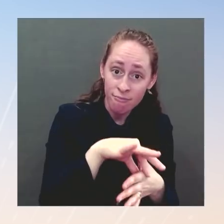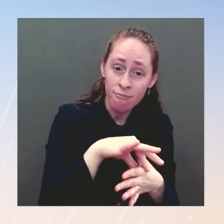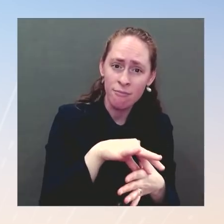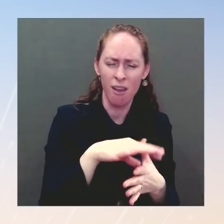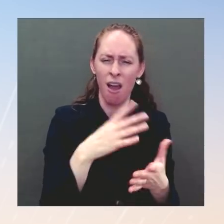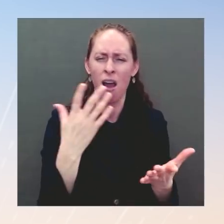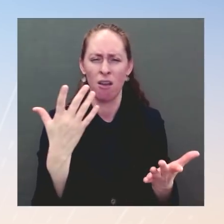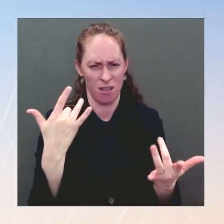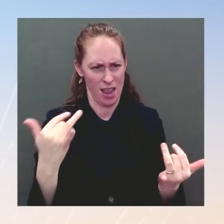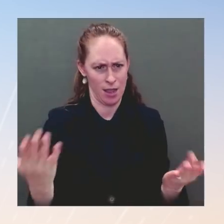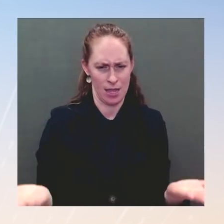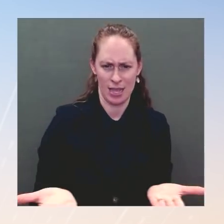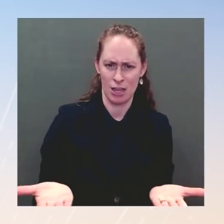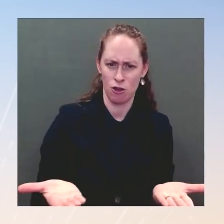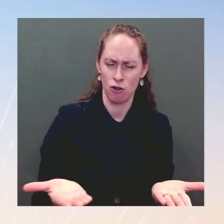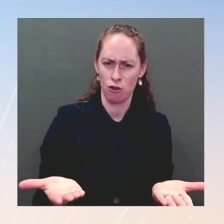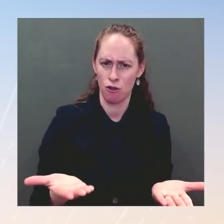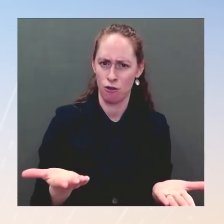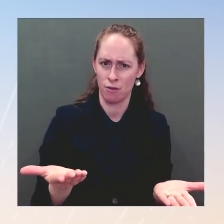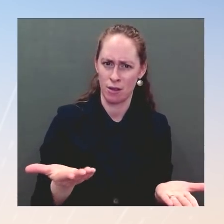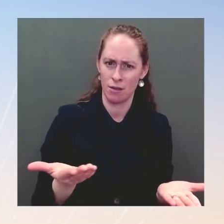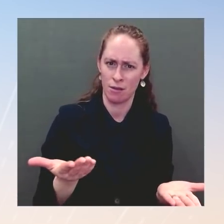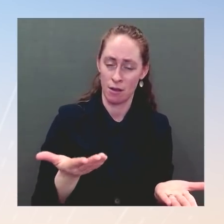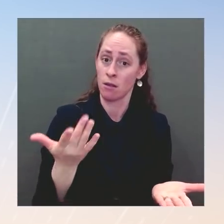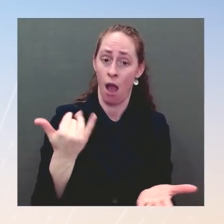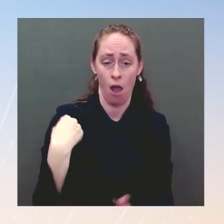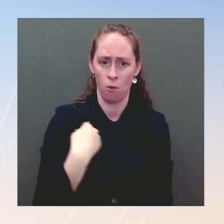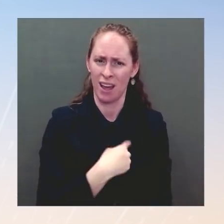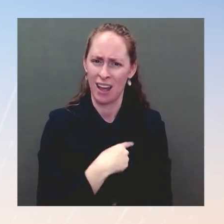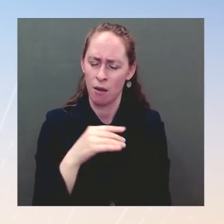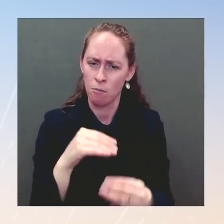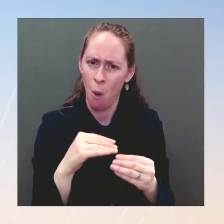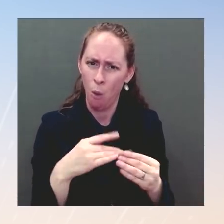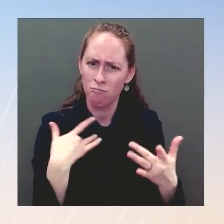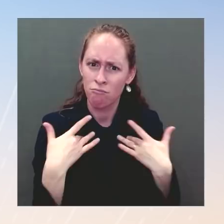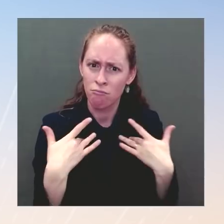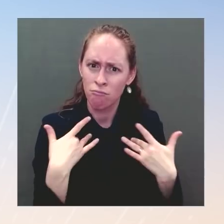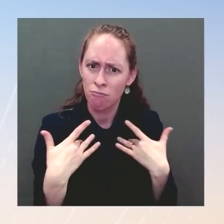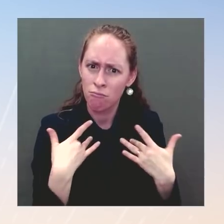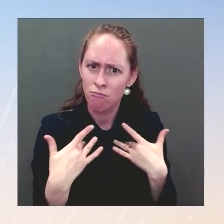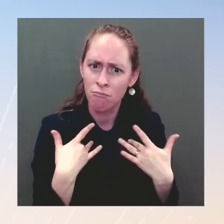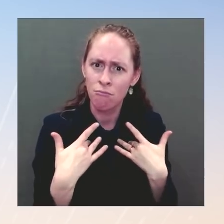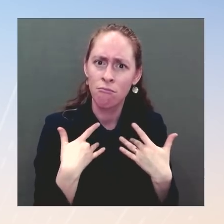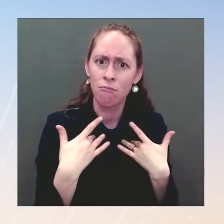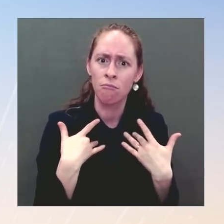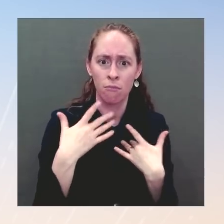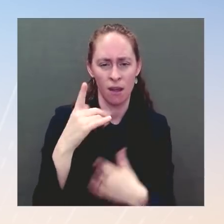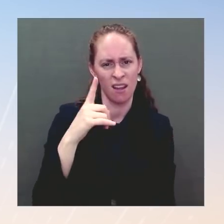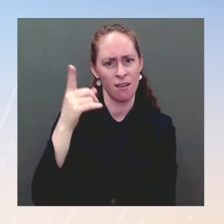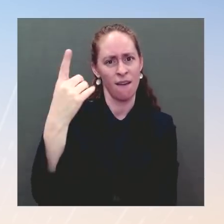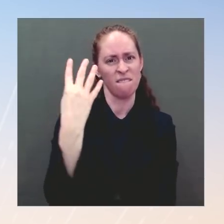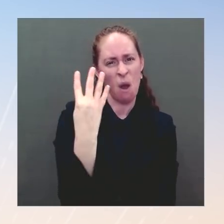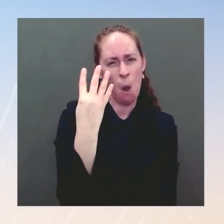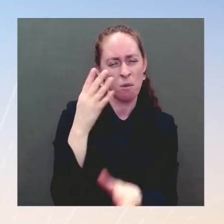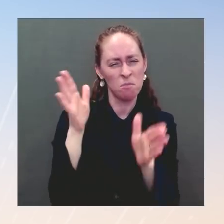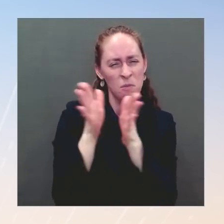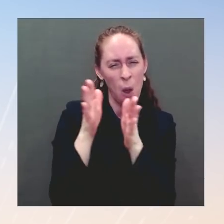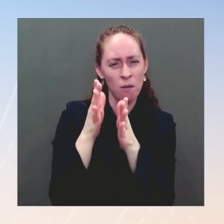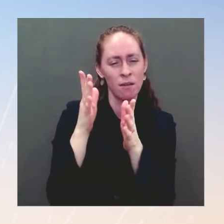conglomerates jacking up the prices -- if people go into the store and they try to buy a pound or two pounds of meat -- what we're seeing as the impact